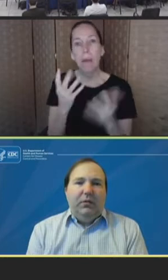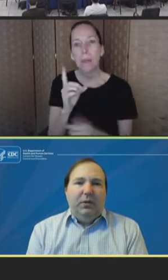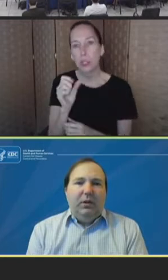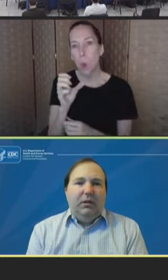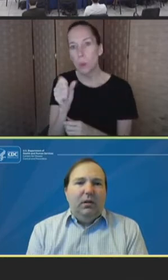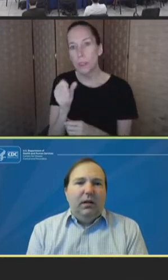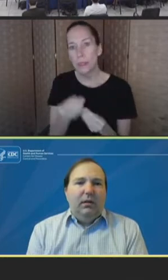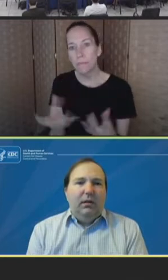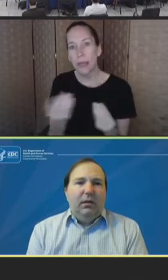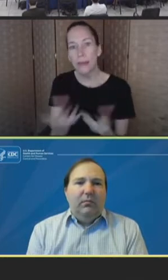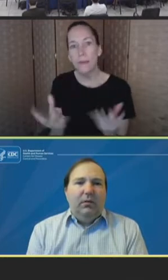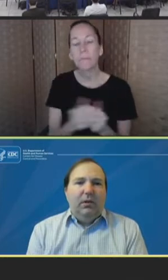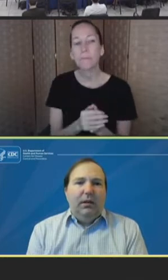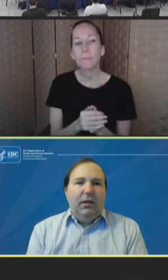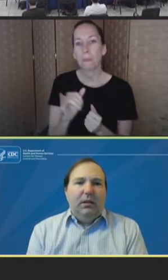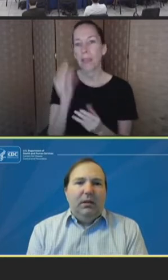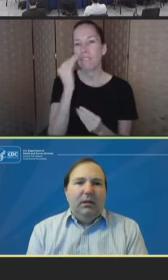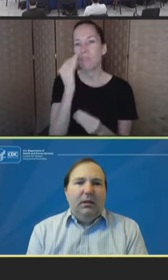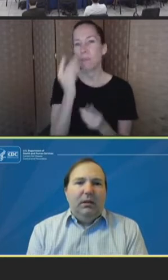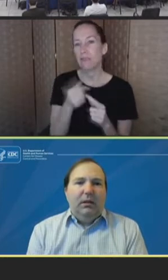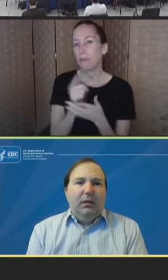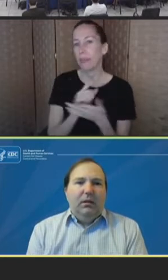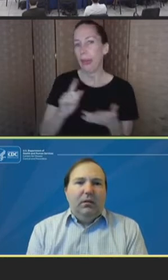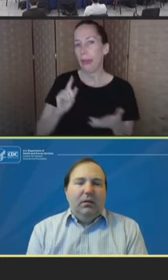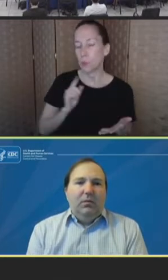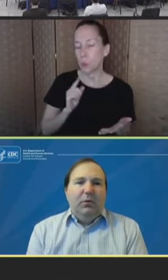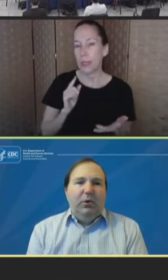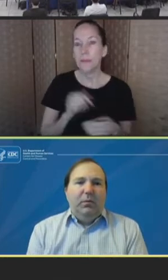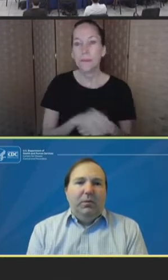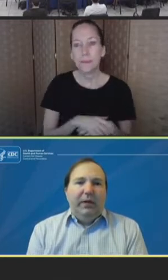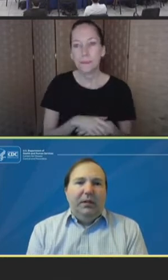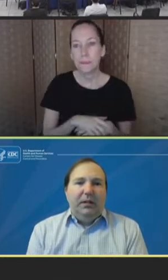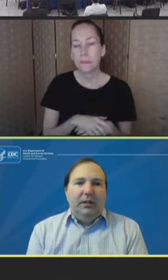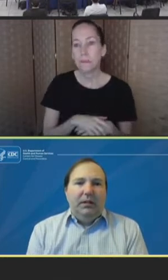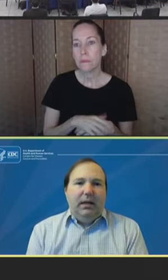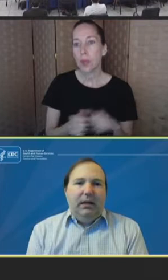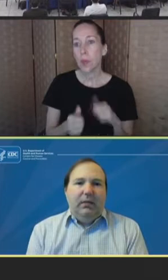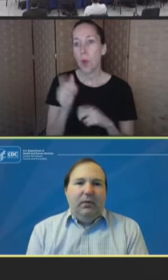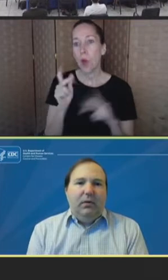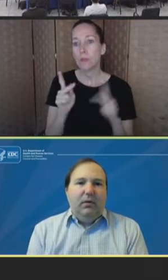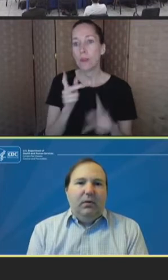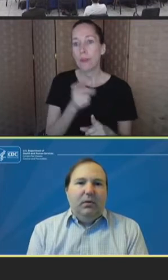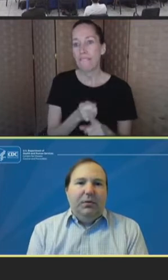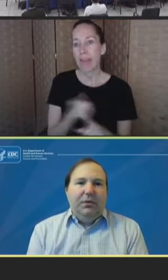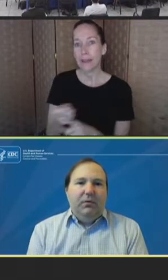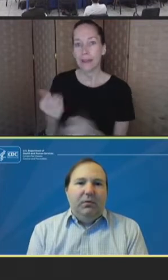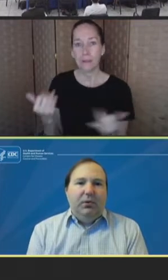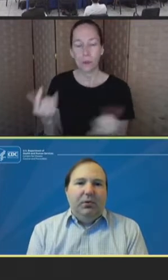week and indicates that a majority of people vaccinated to date have only received the first